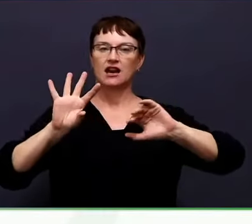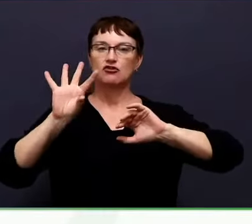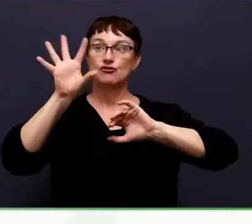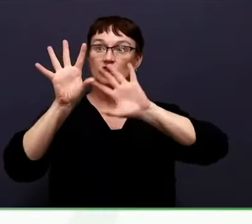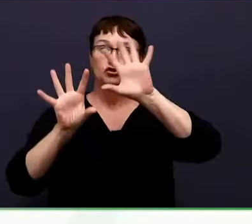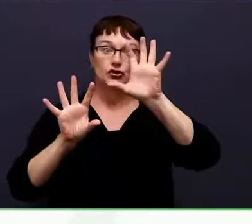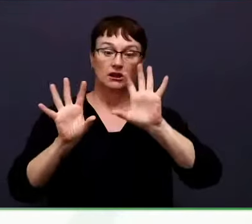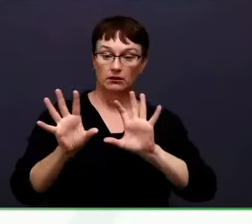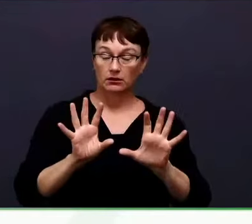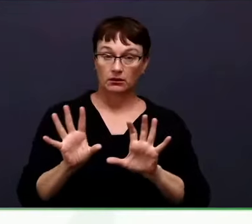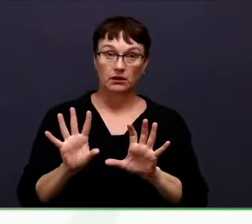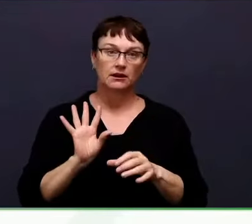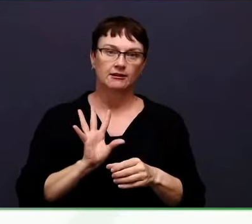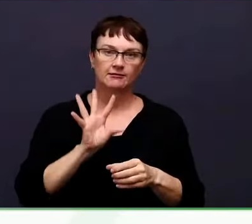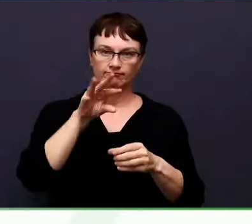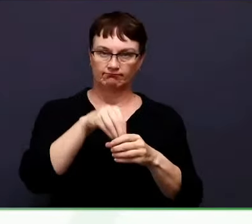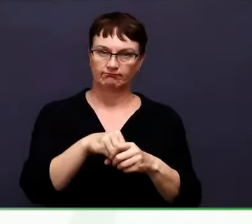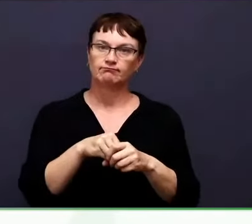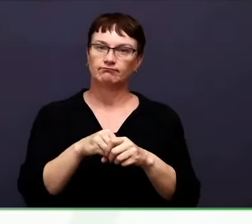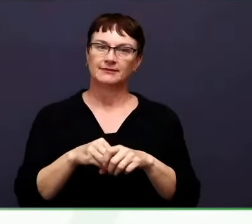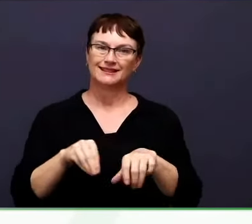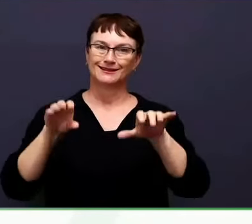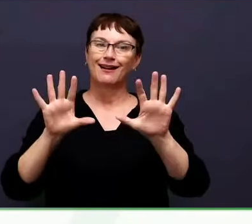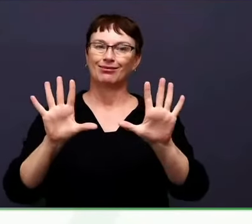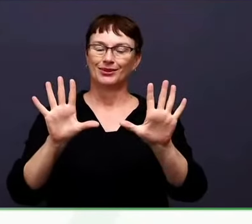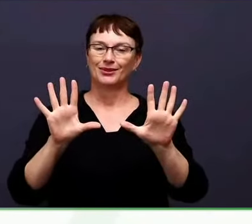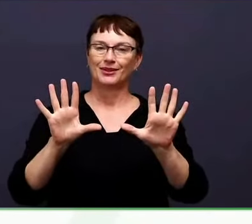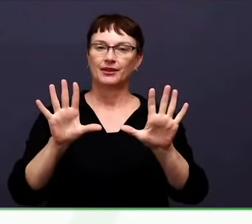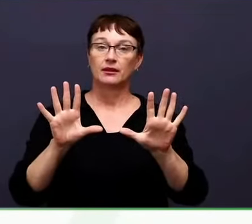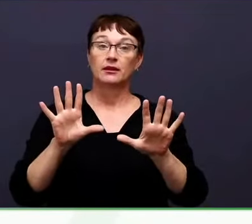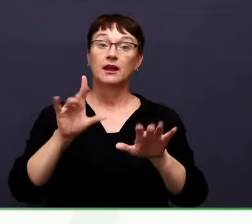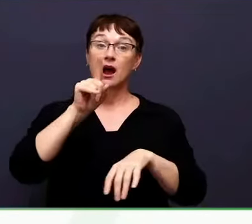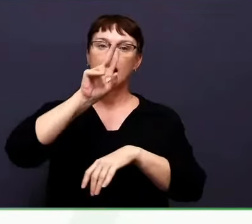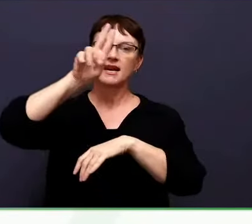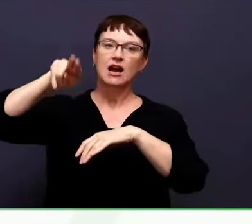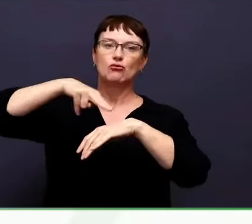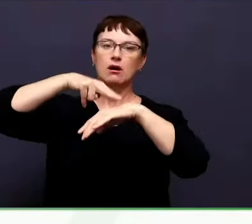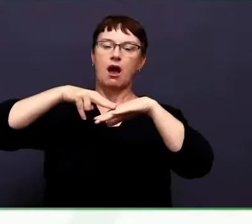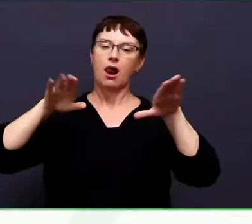The national group is engaged in advancing the national policy, to